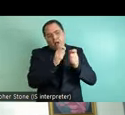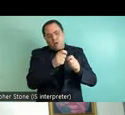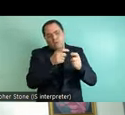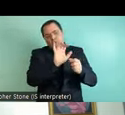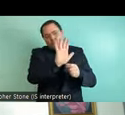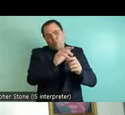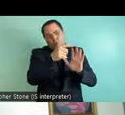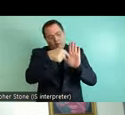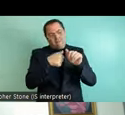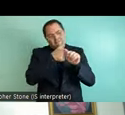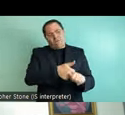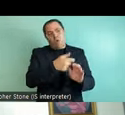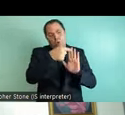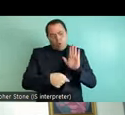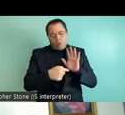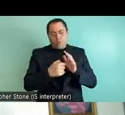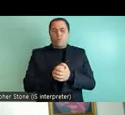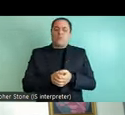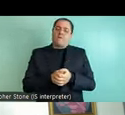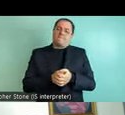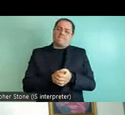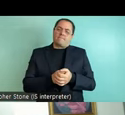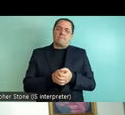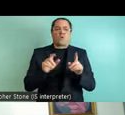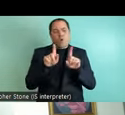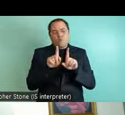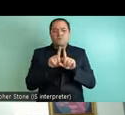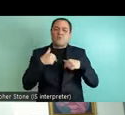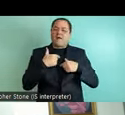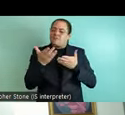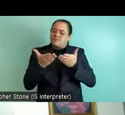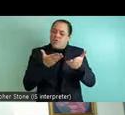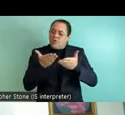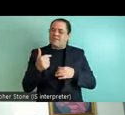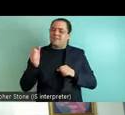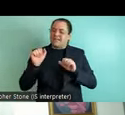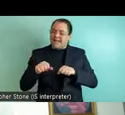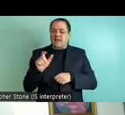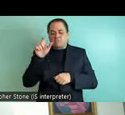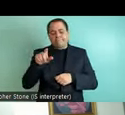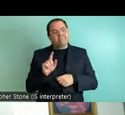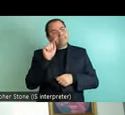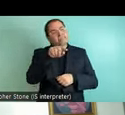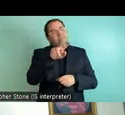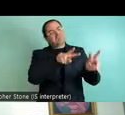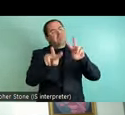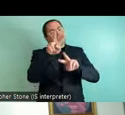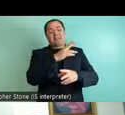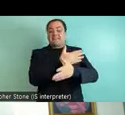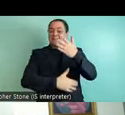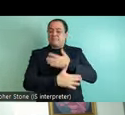services like disability, or the disability policies, amongst our organization members.